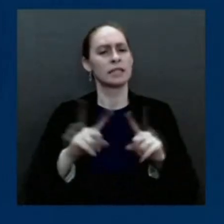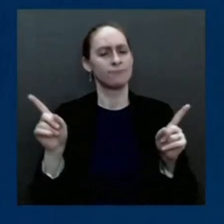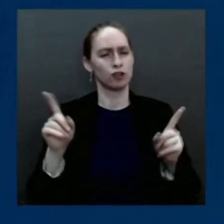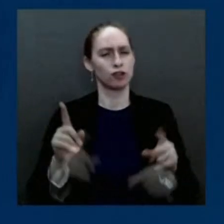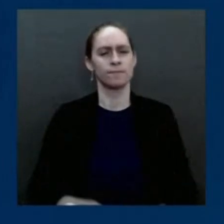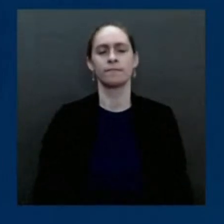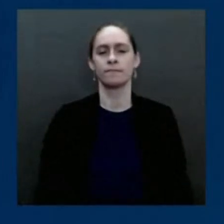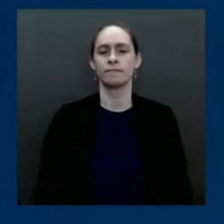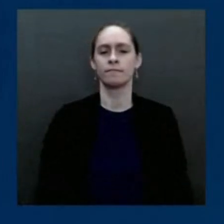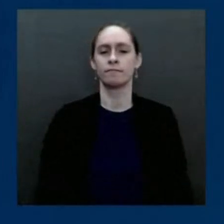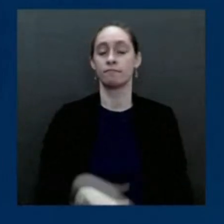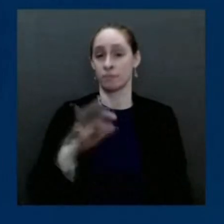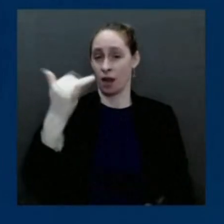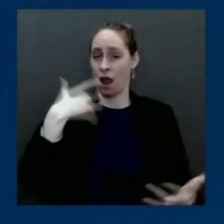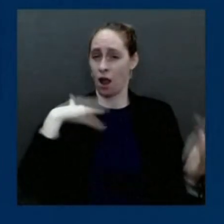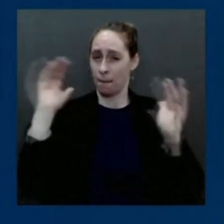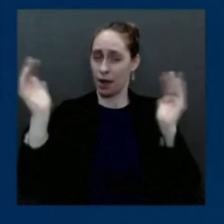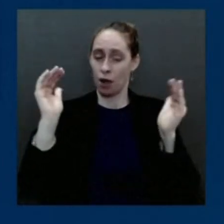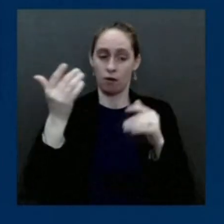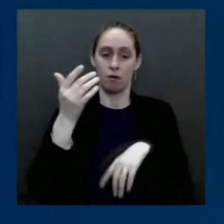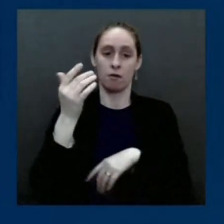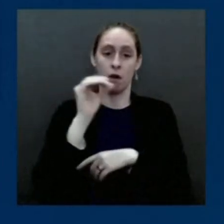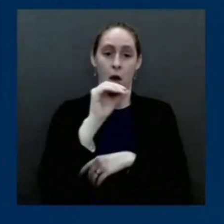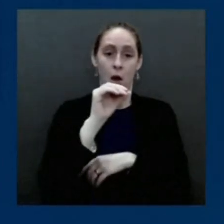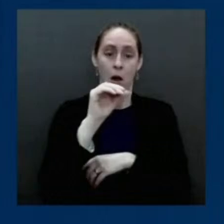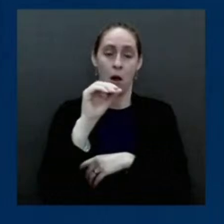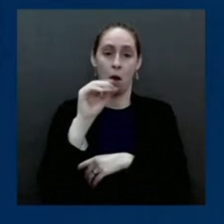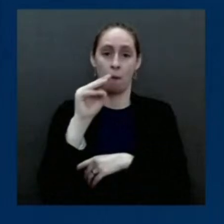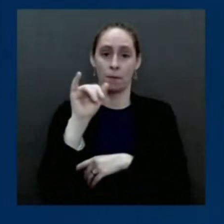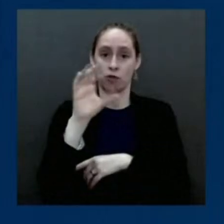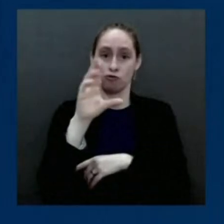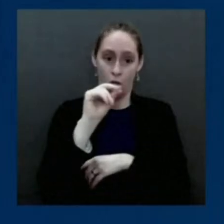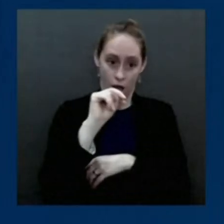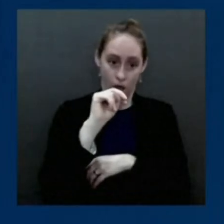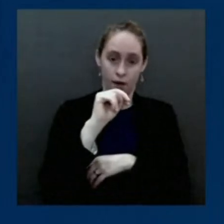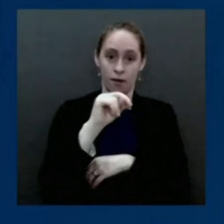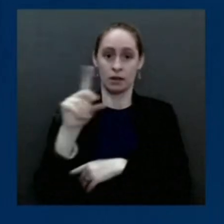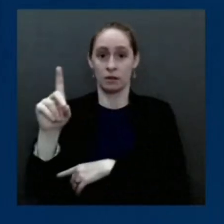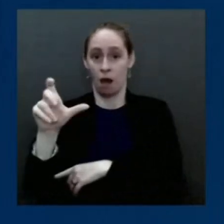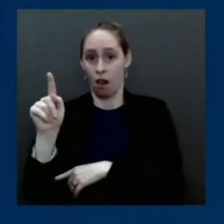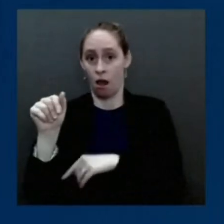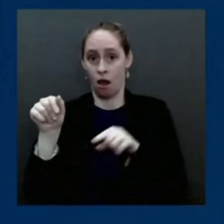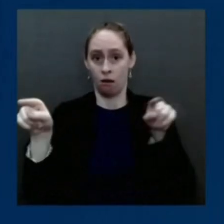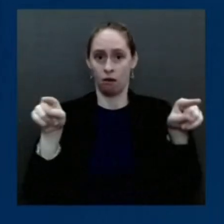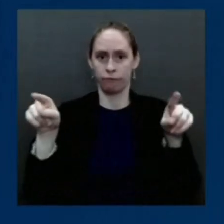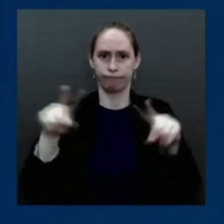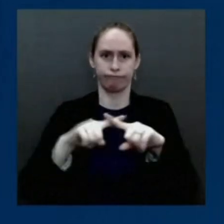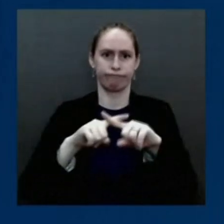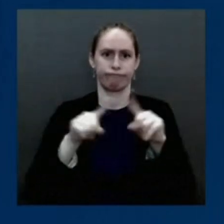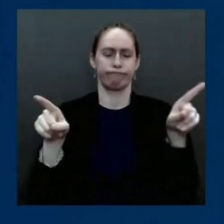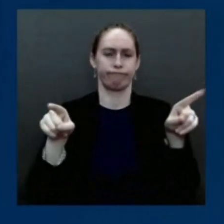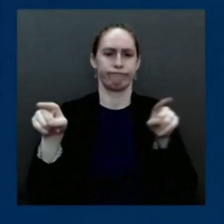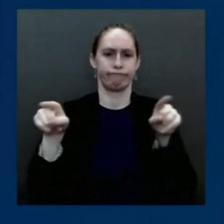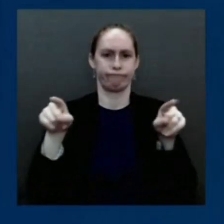SPREADS IN THE LUNG AND IS LESS PATH JENIC COMPARED TO DELTA IN